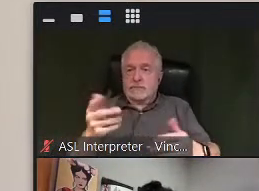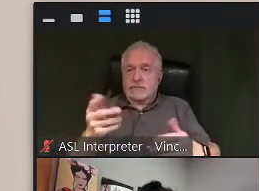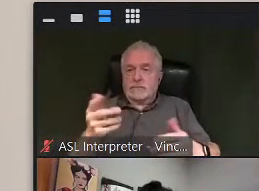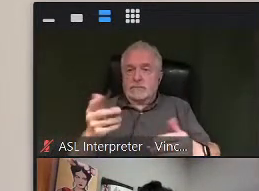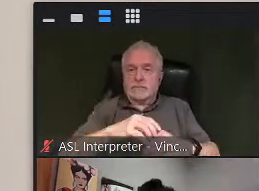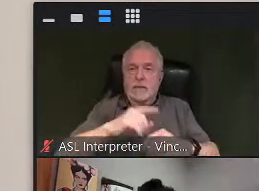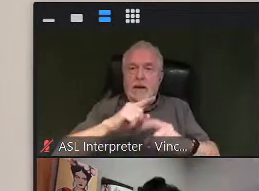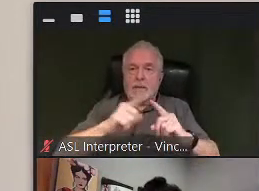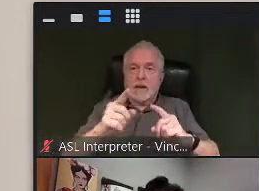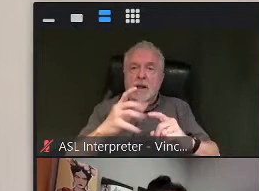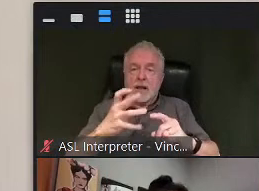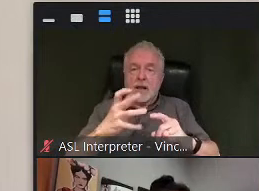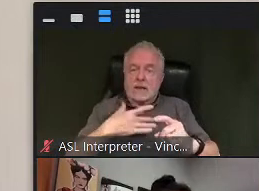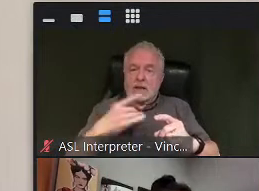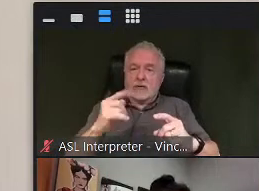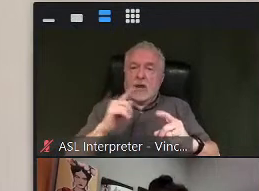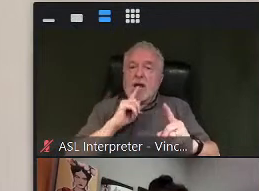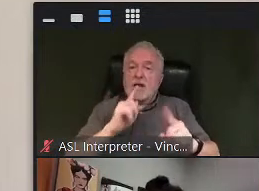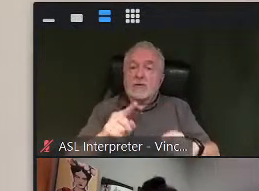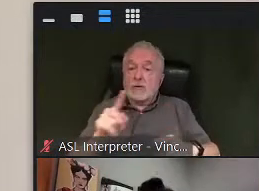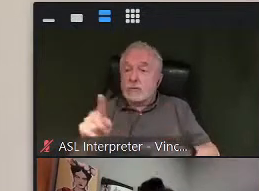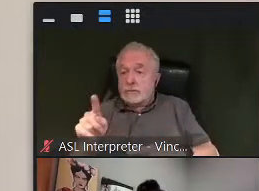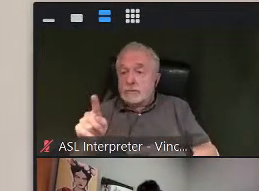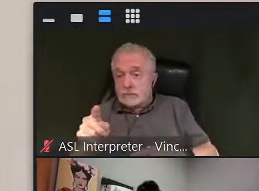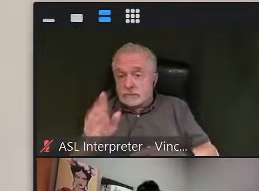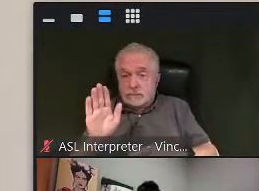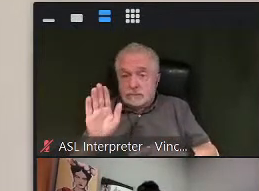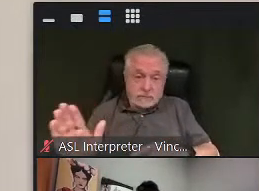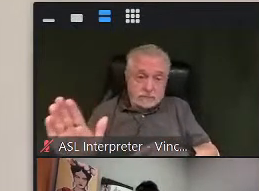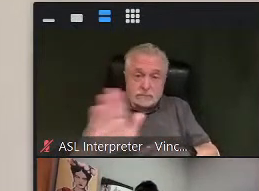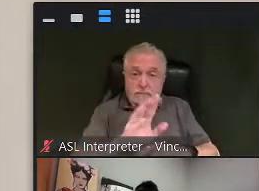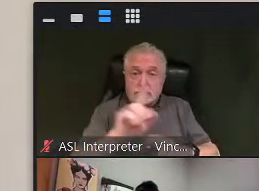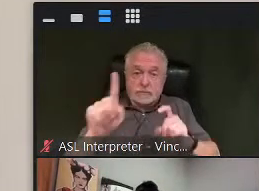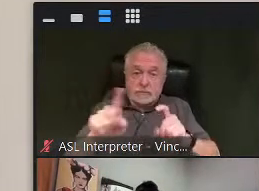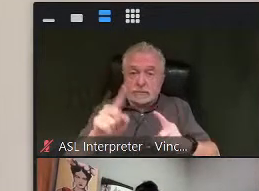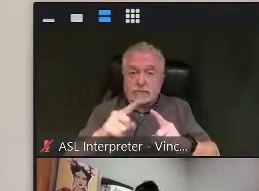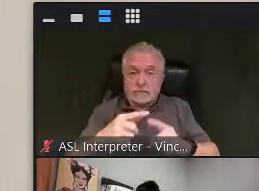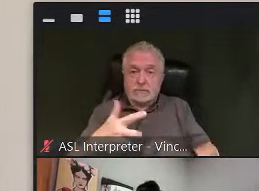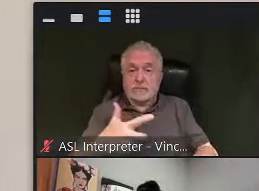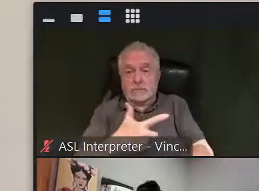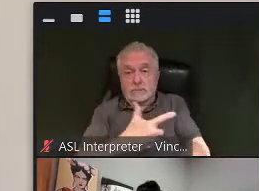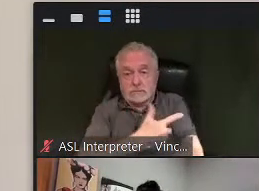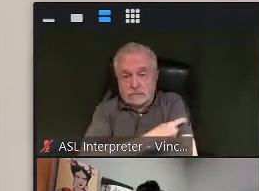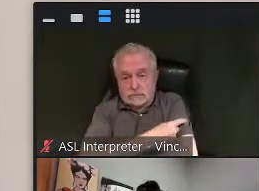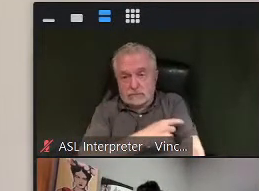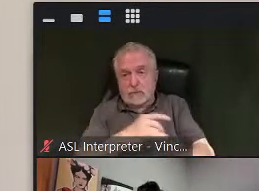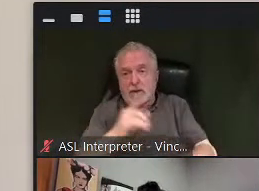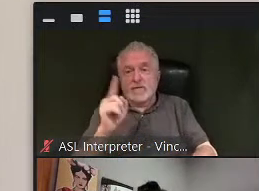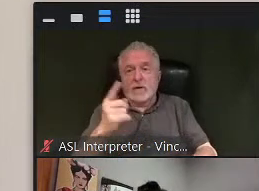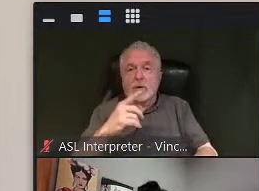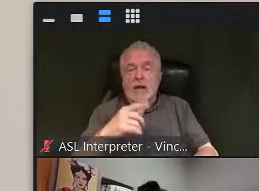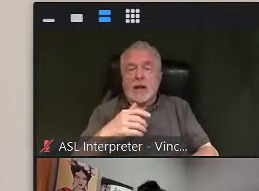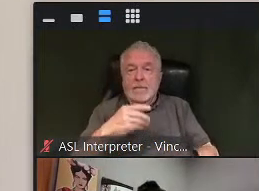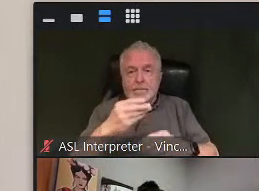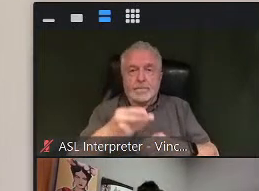But I'd like to answer your questions about the vaccine. But first, I want to pass it on to